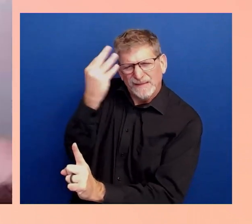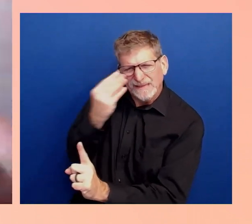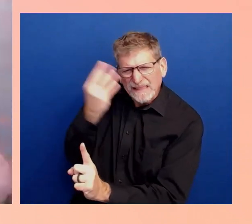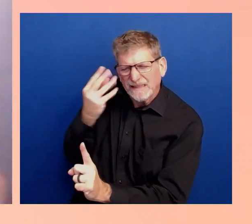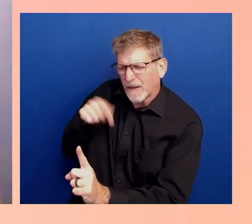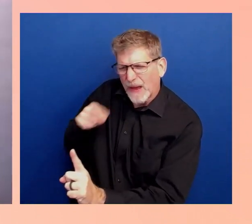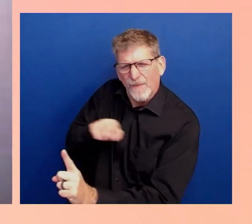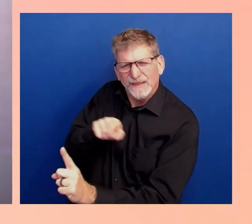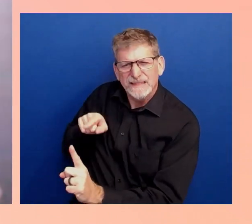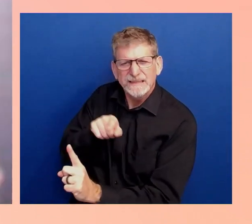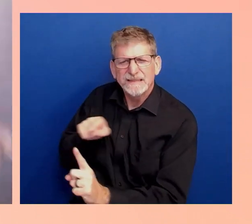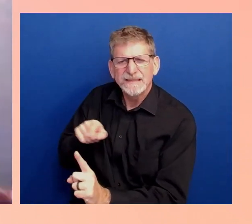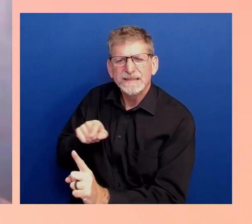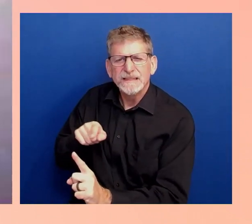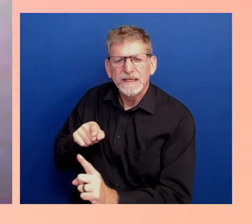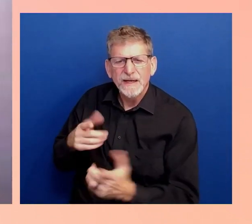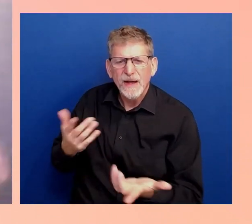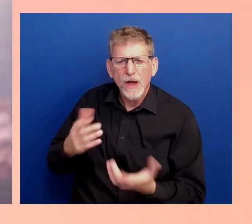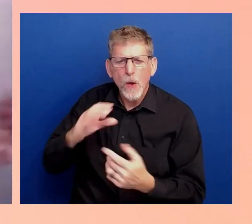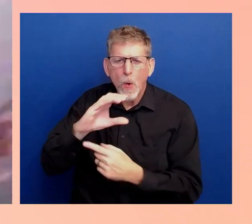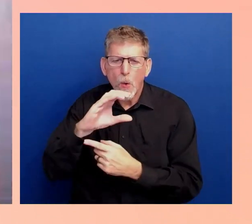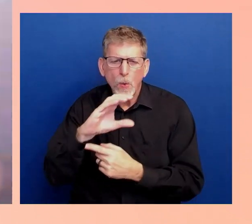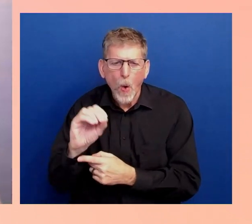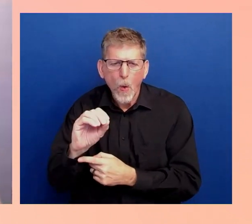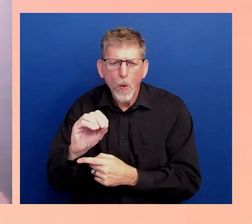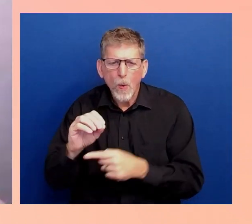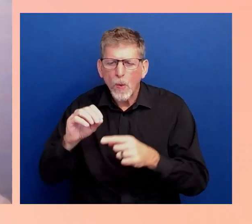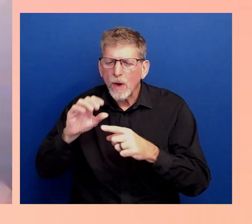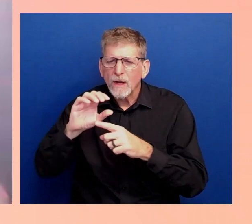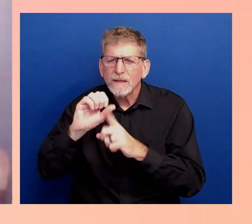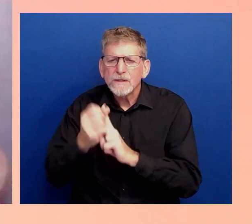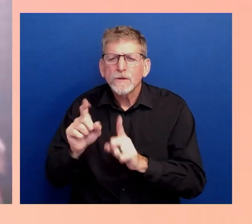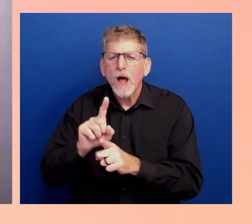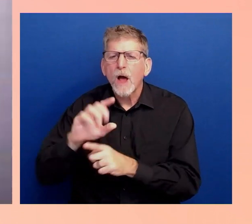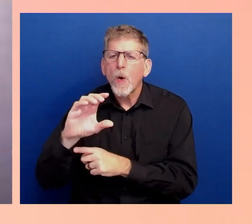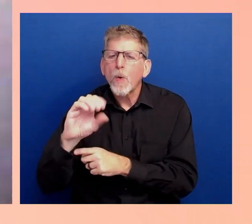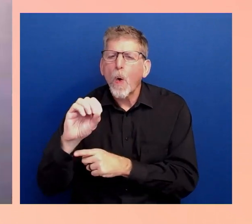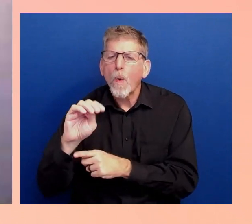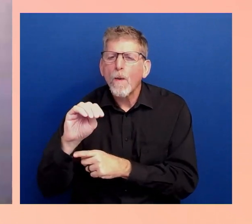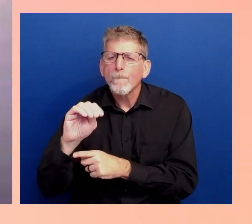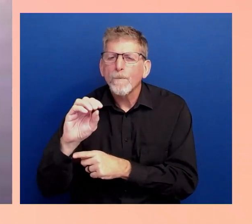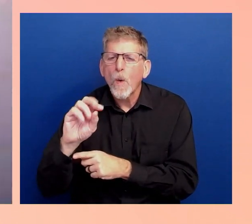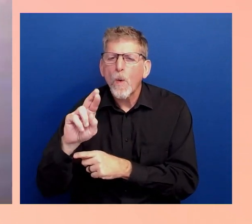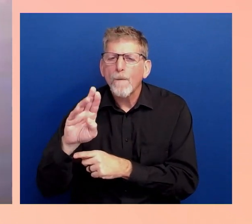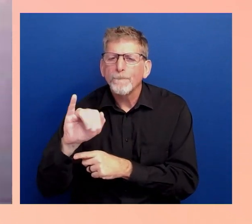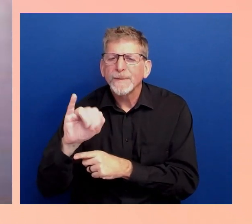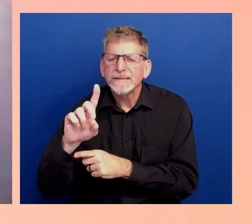co-morbidities that really impact the way that they access information, the way that they learn.